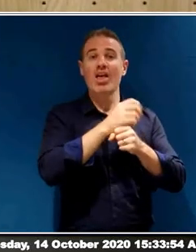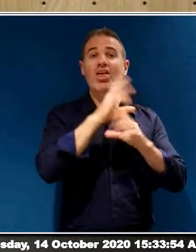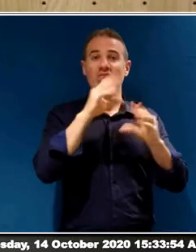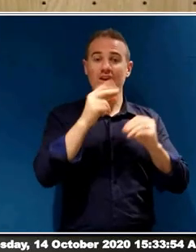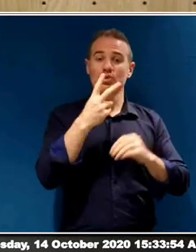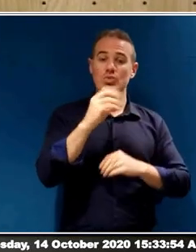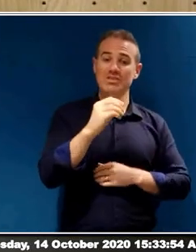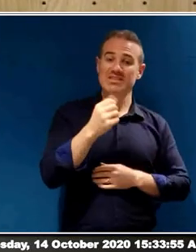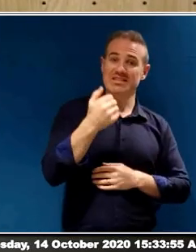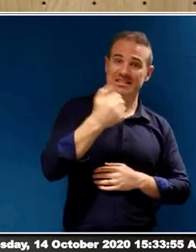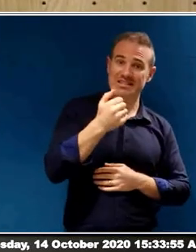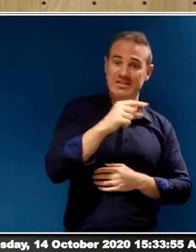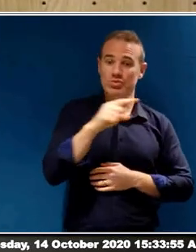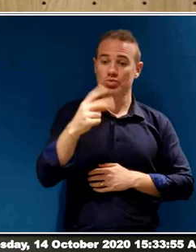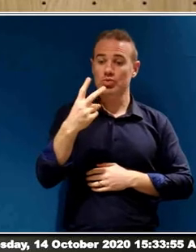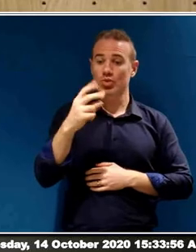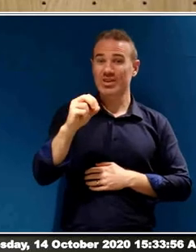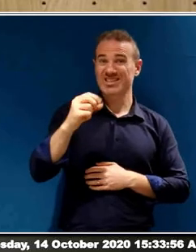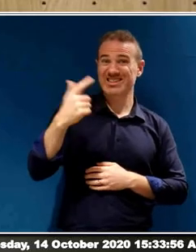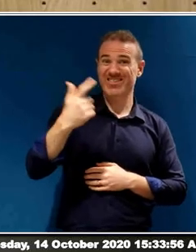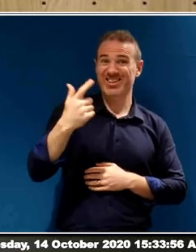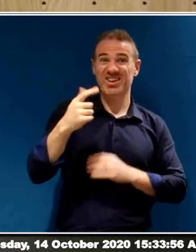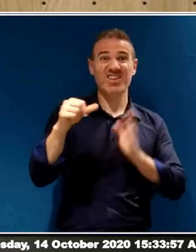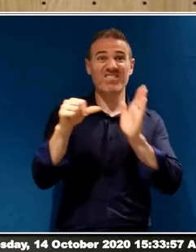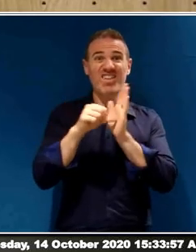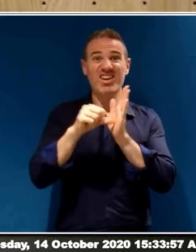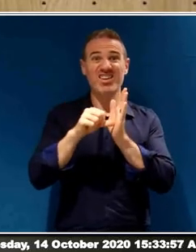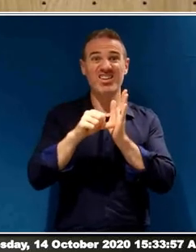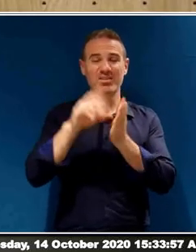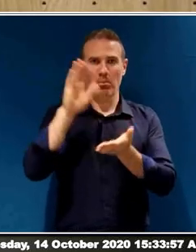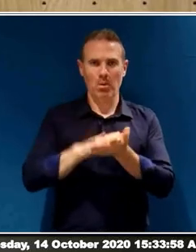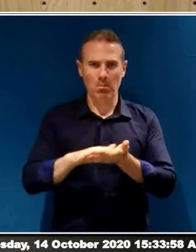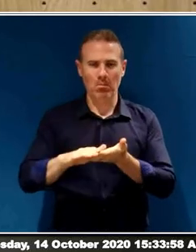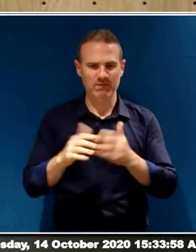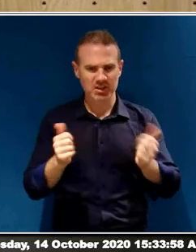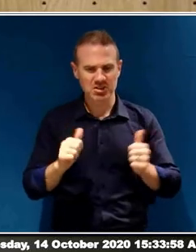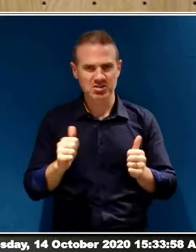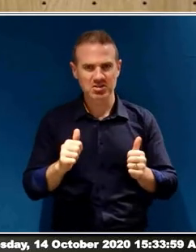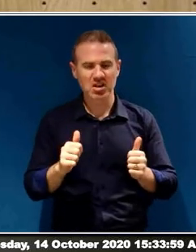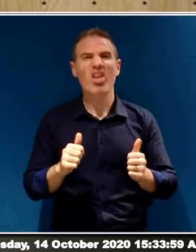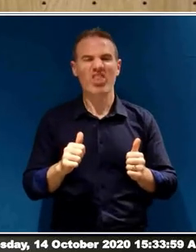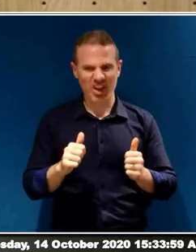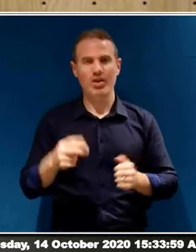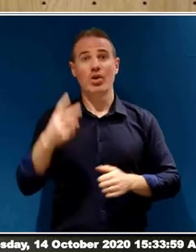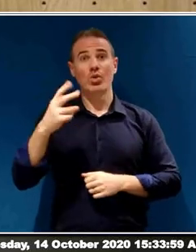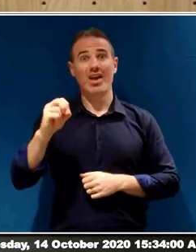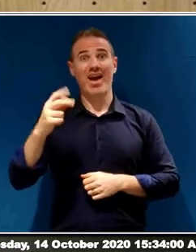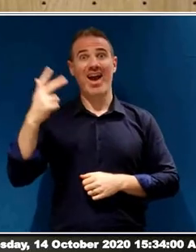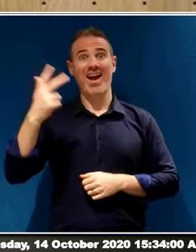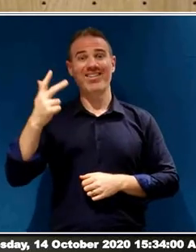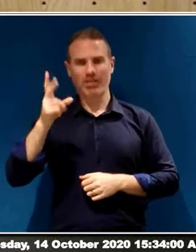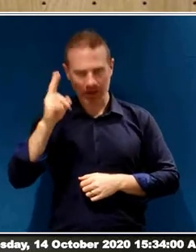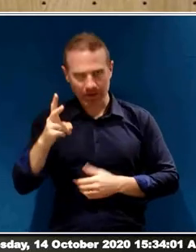The funding got reinstated in 2018, and it continues presently and will run out at the end of next year.